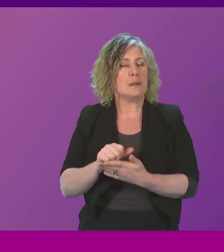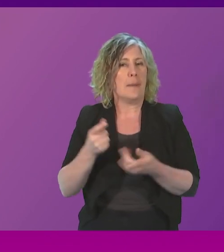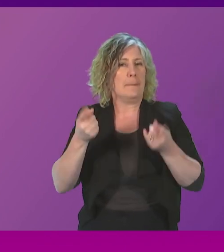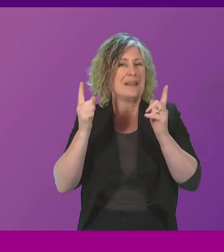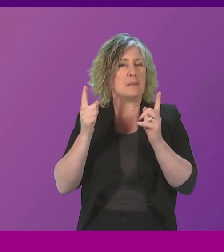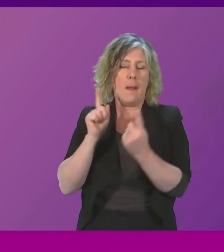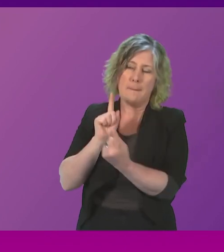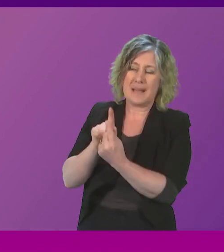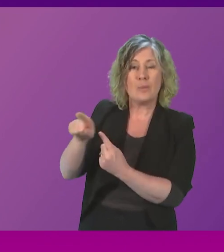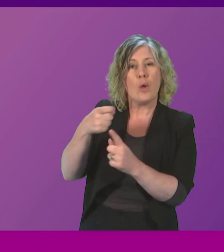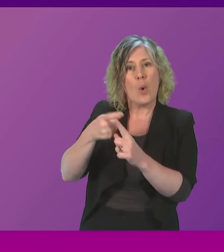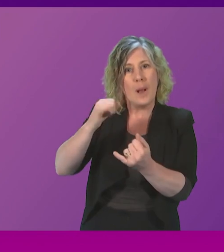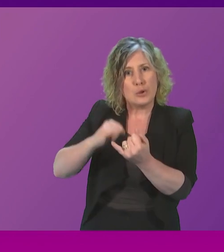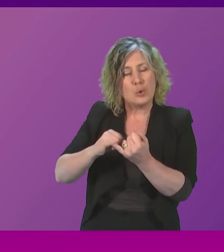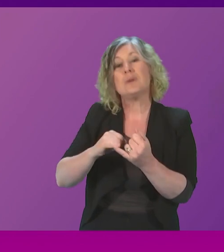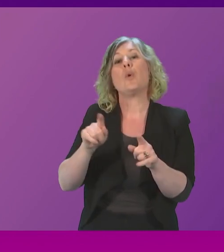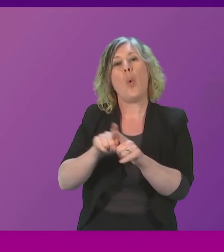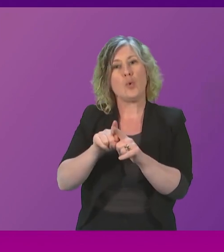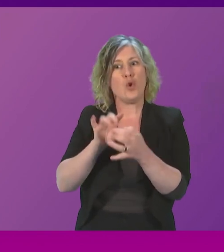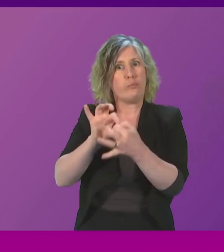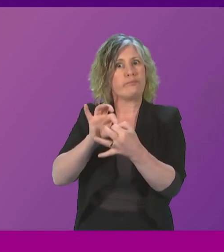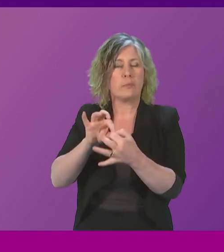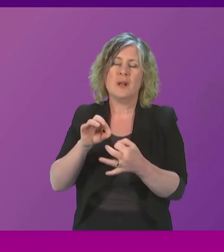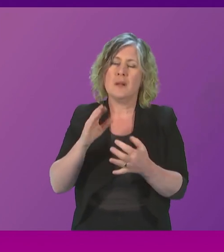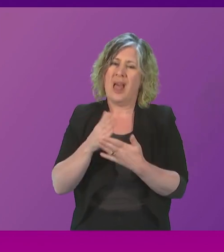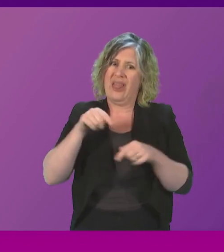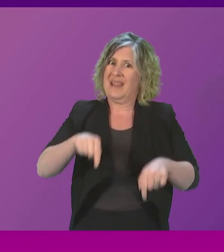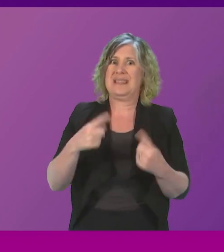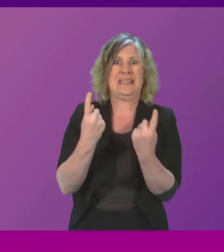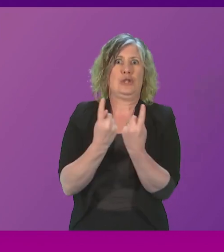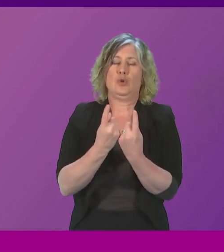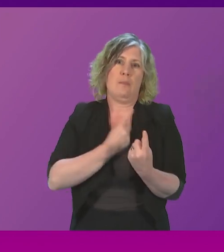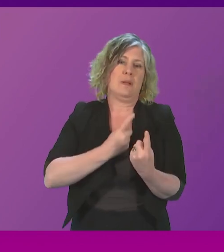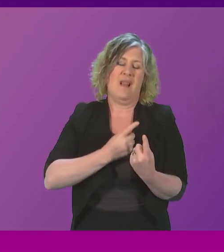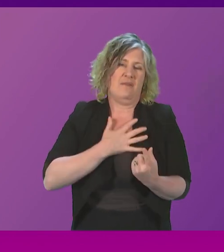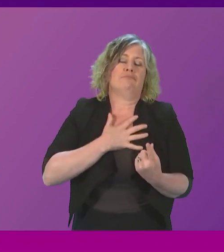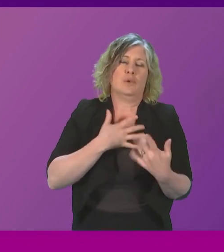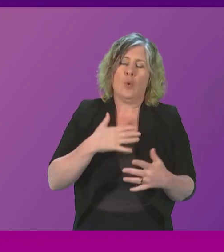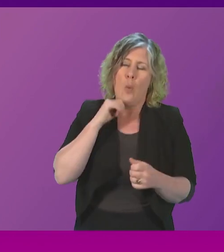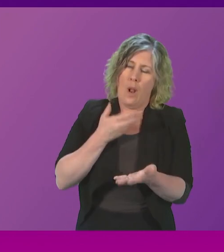I will also make time to meet Kaukab Stewart to discuss the issue further, because it is